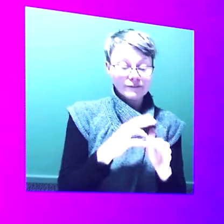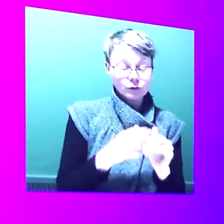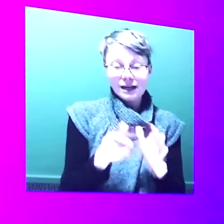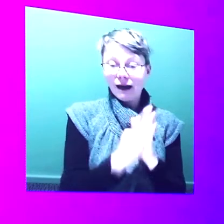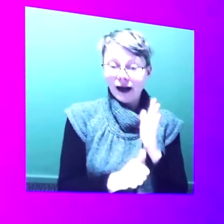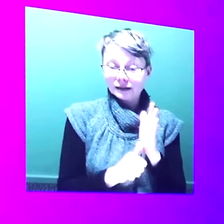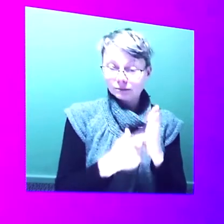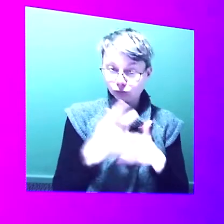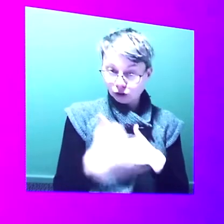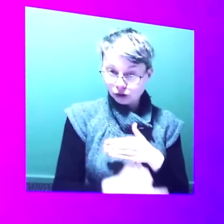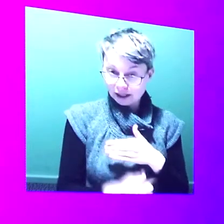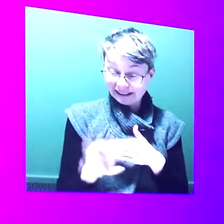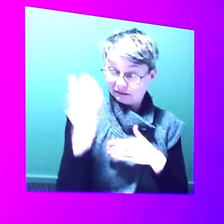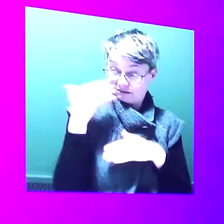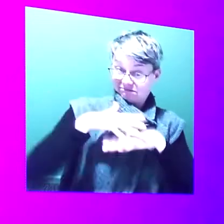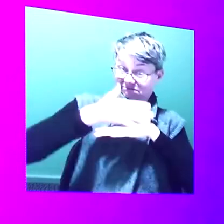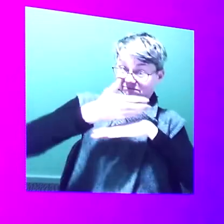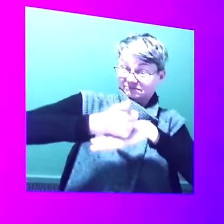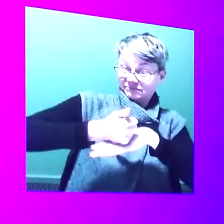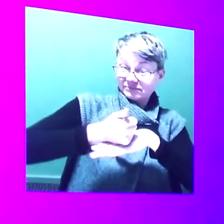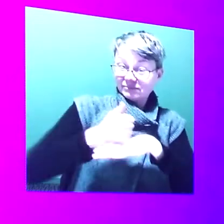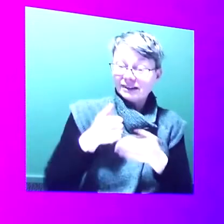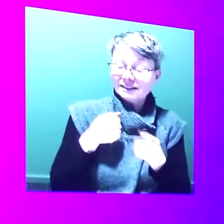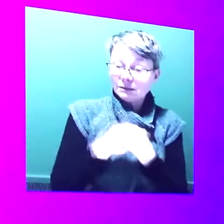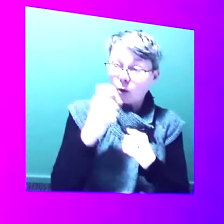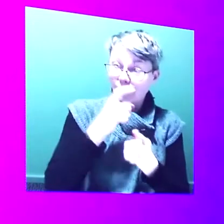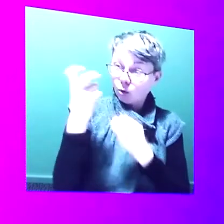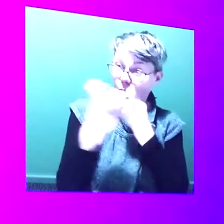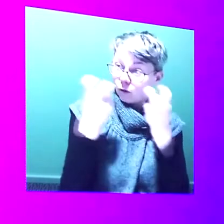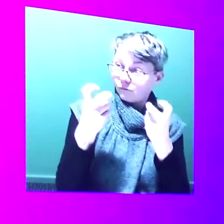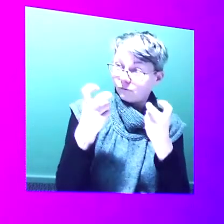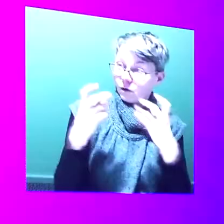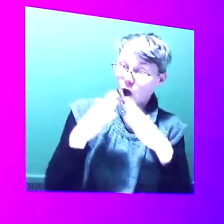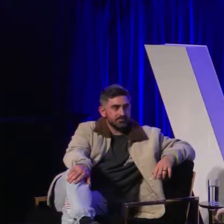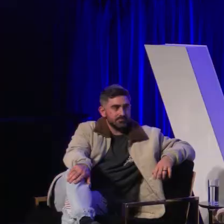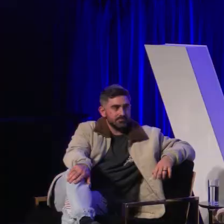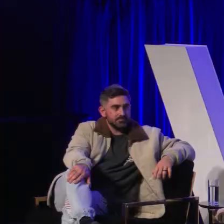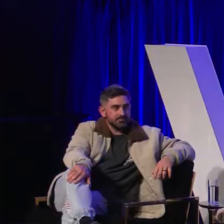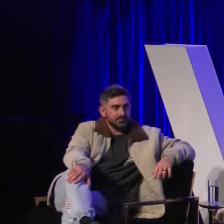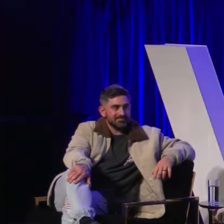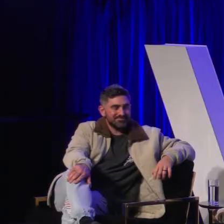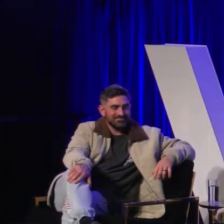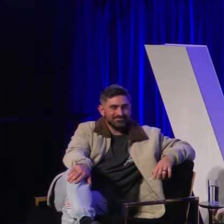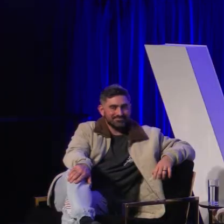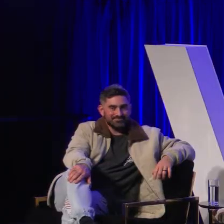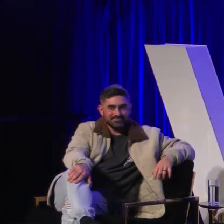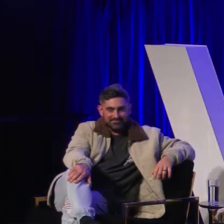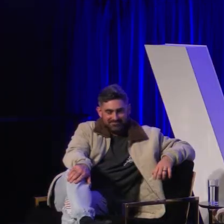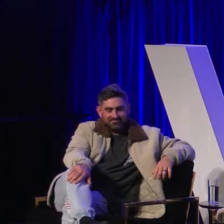supporting asylum seekers and refugees through art workshops. So welcome, welcome to the panel.